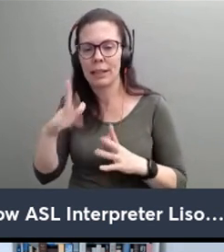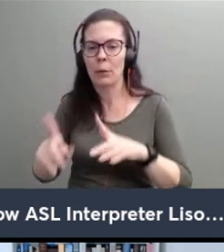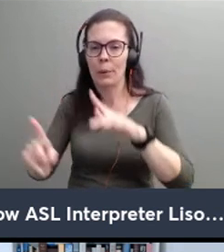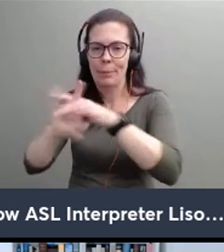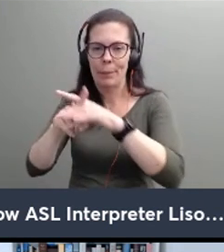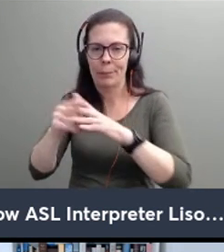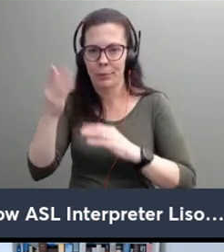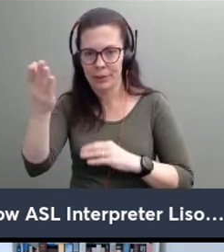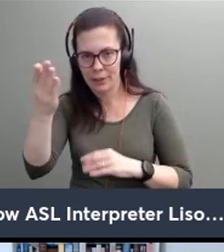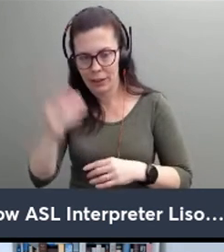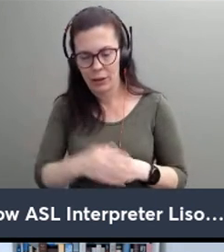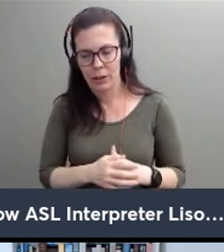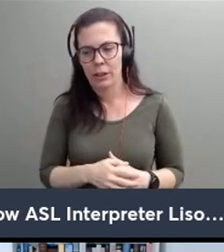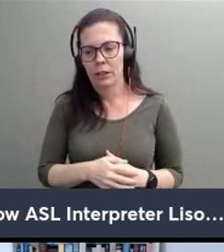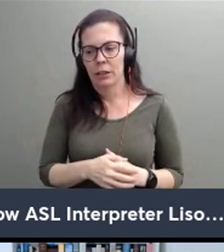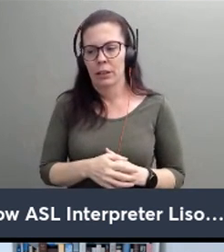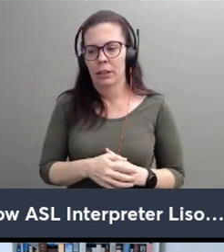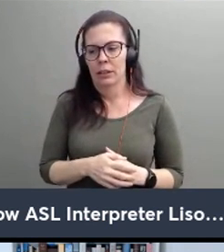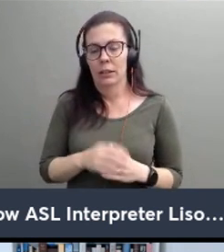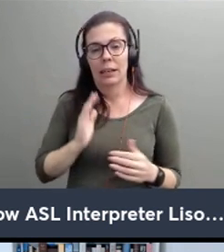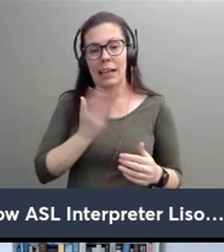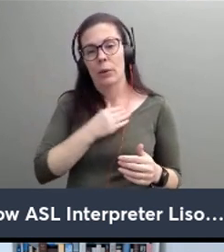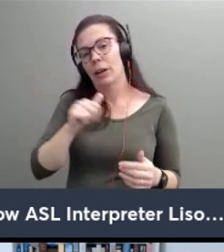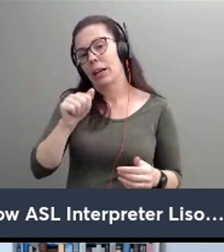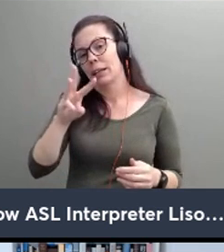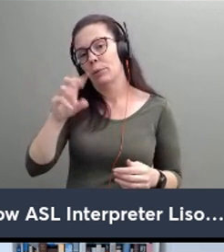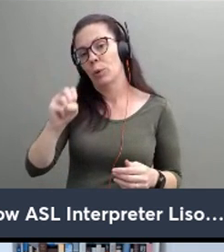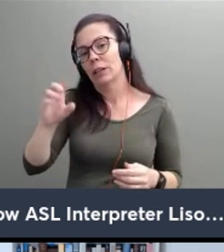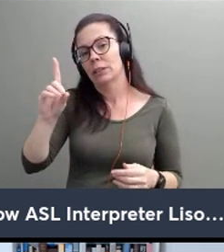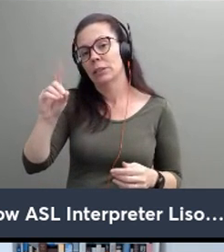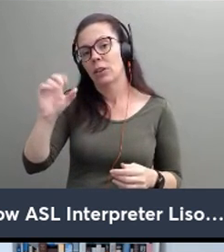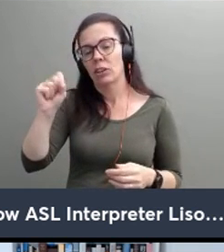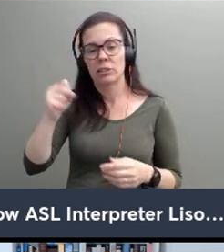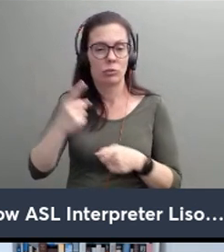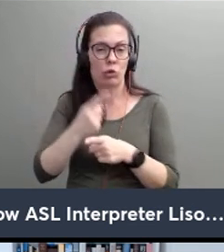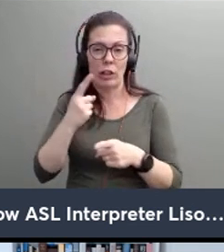And our AWS Docs, regular docs on QuickSight,